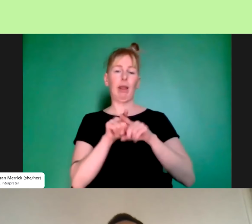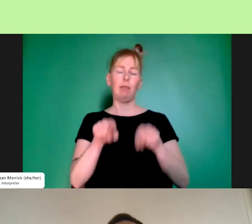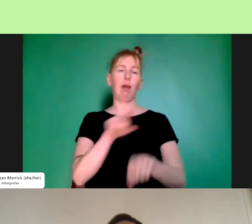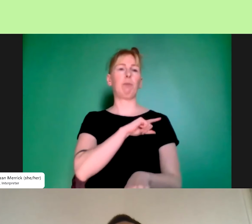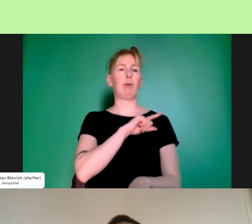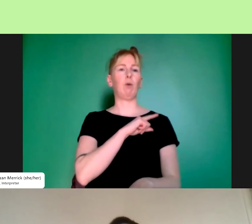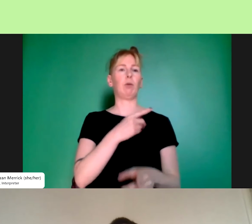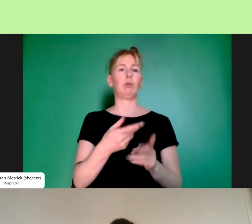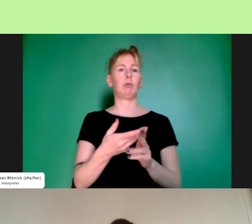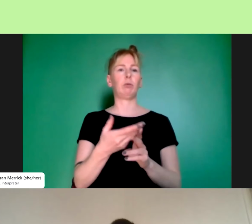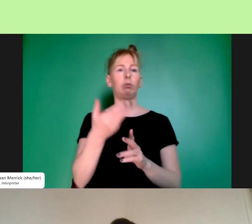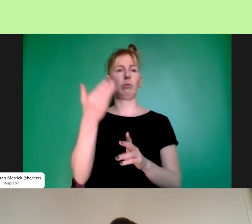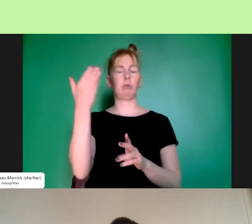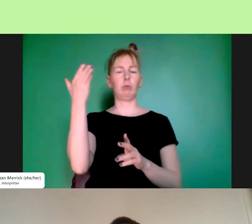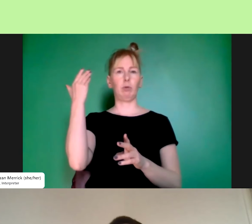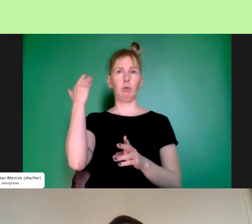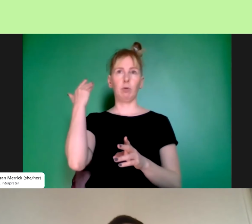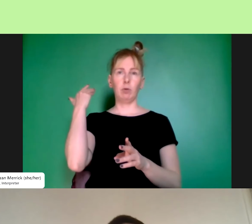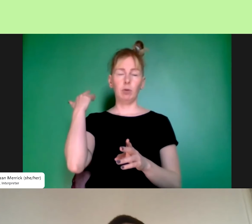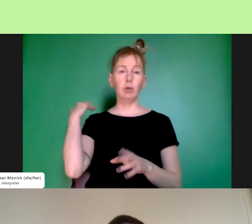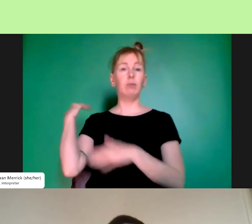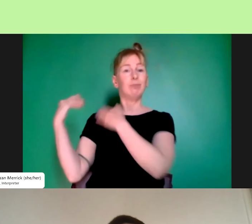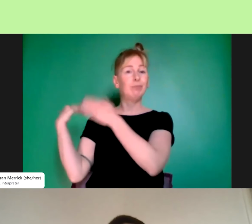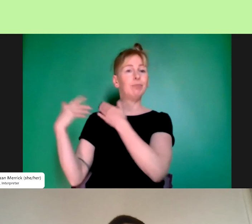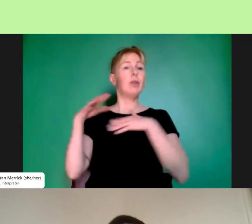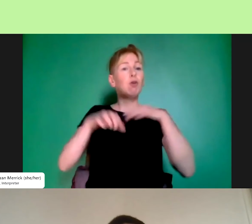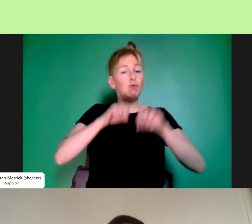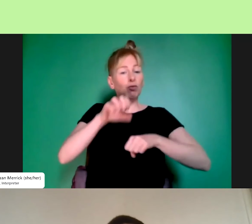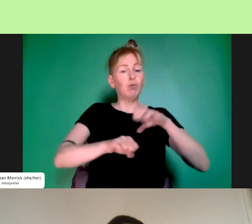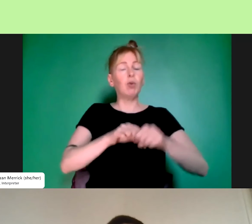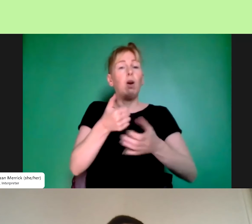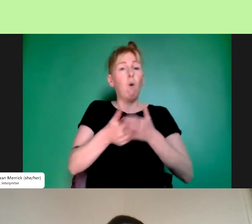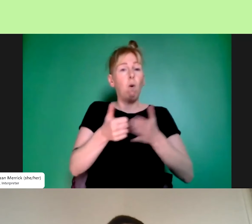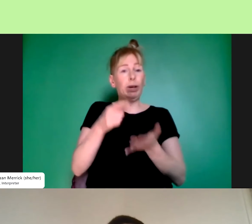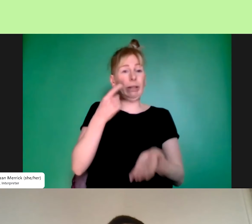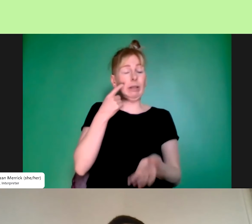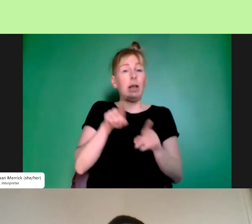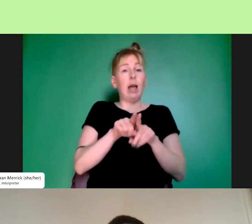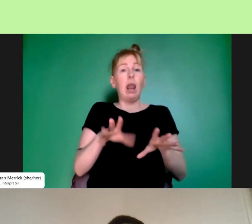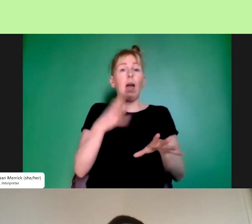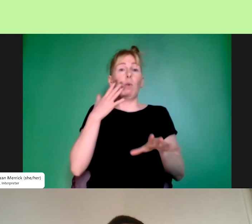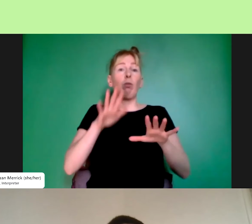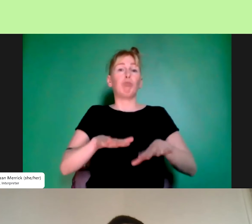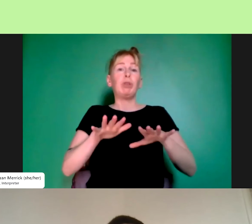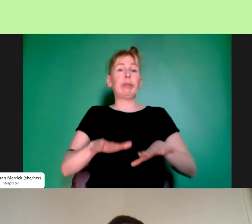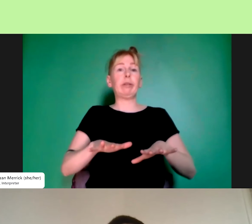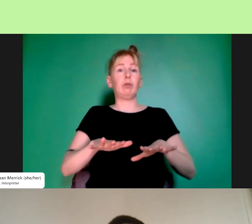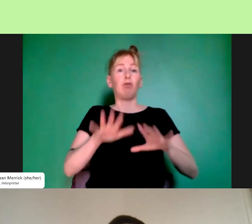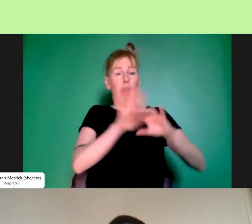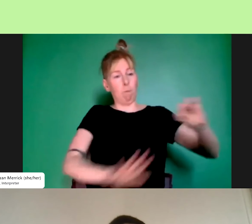power, you know, in the British Empire, let's centre it in, in England. So that this, this,